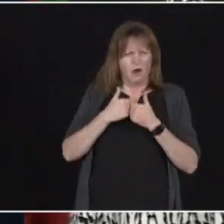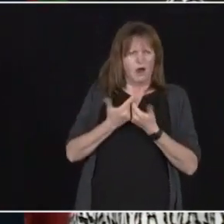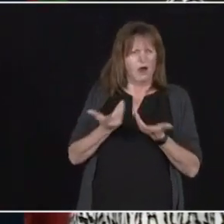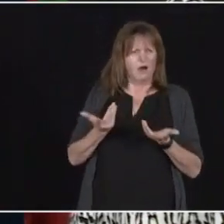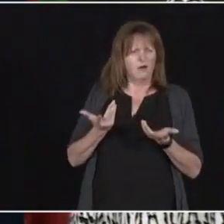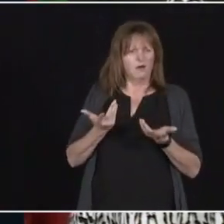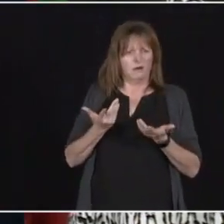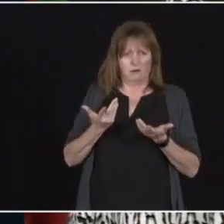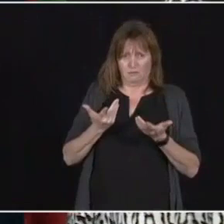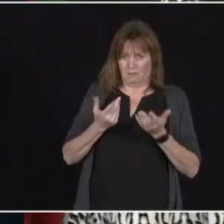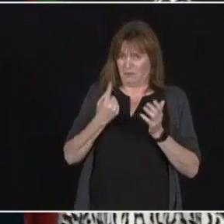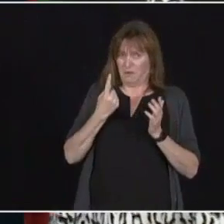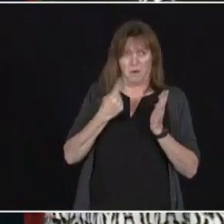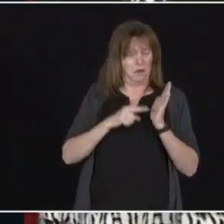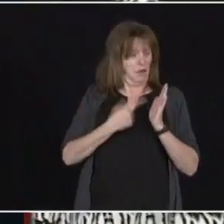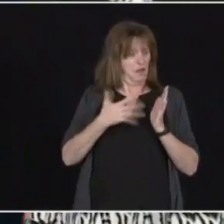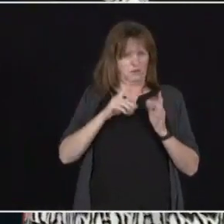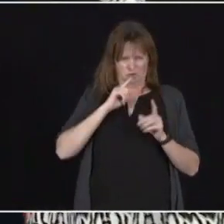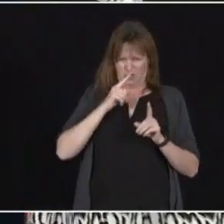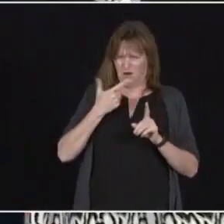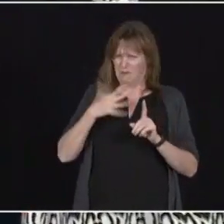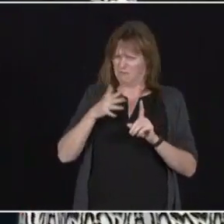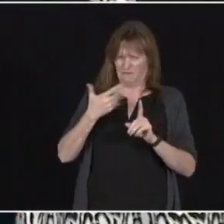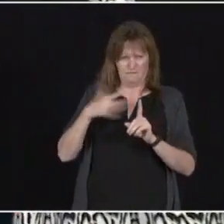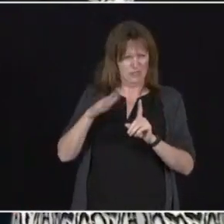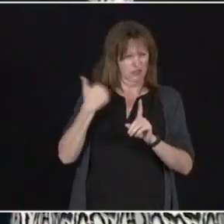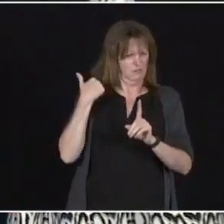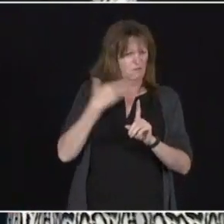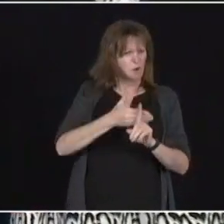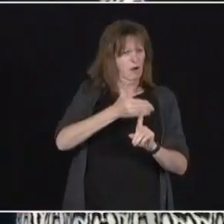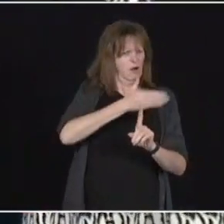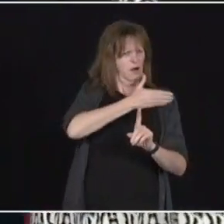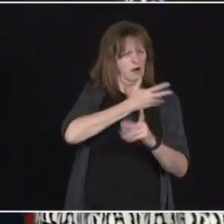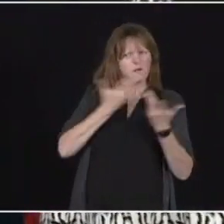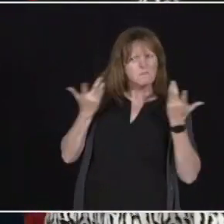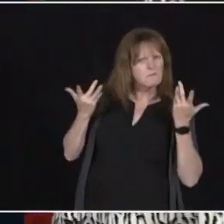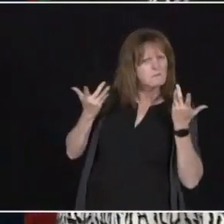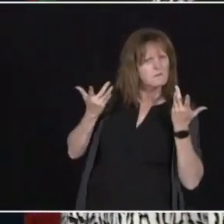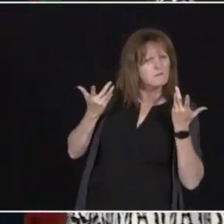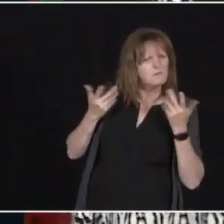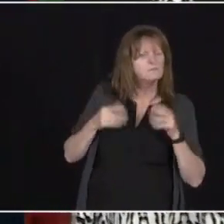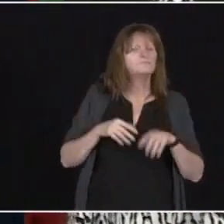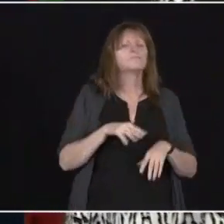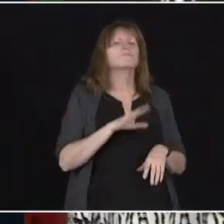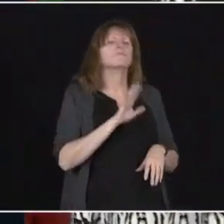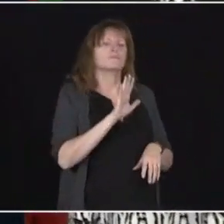who his responsibility it was to report the case and how do we know this has not repeatedly happened already?